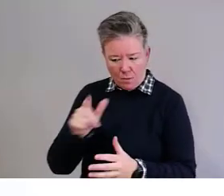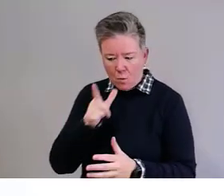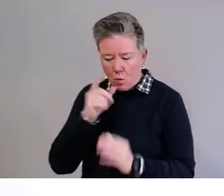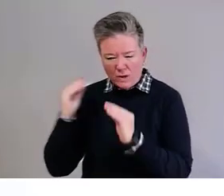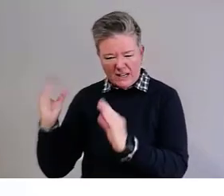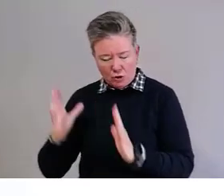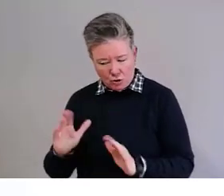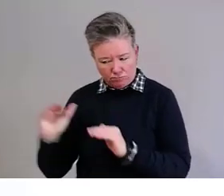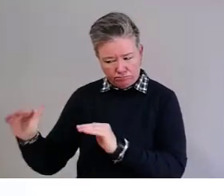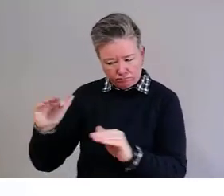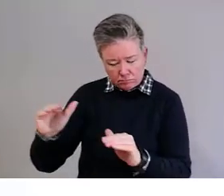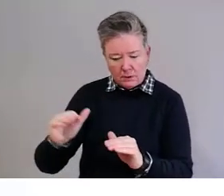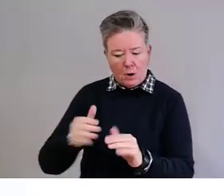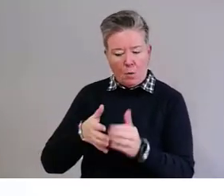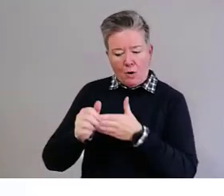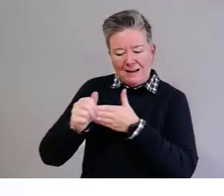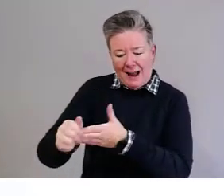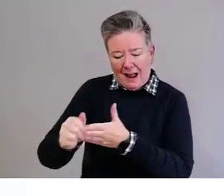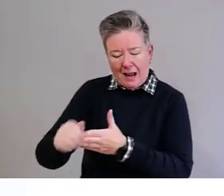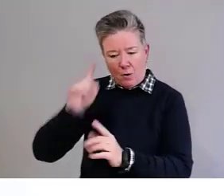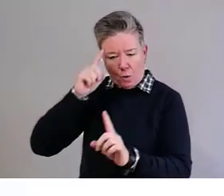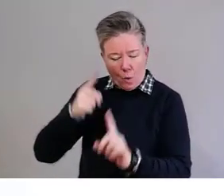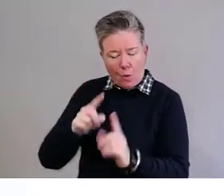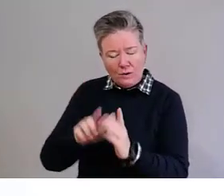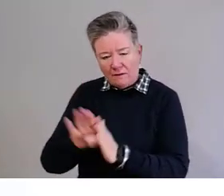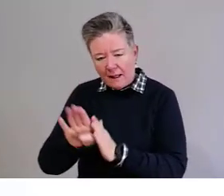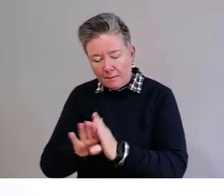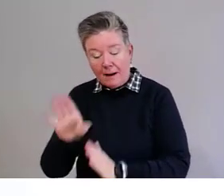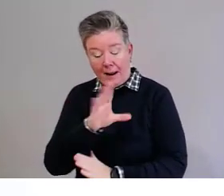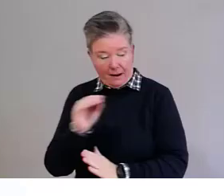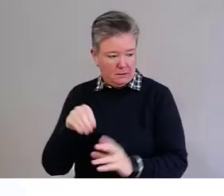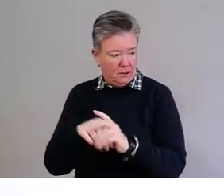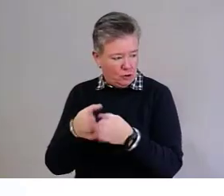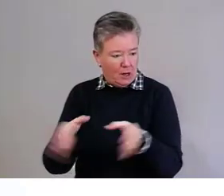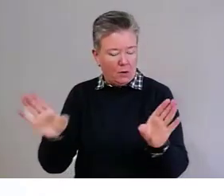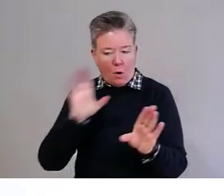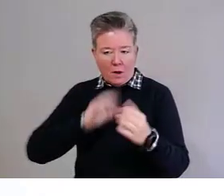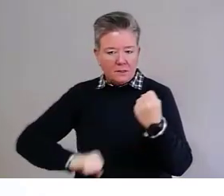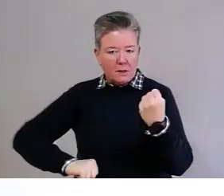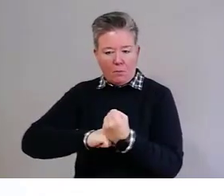they will guide goal development, and overall support the instructional planning.